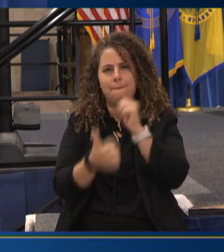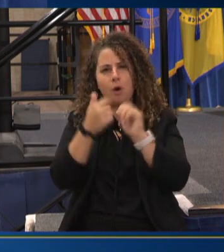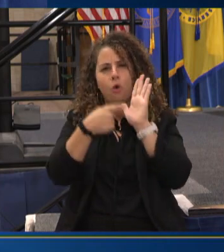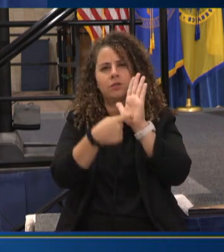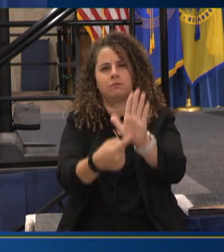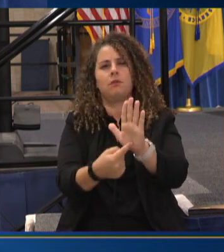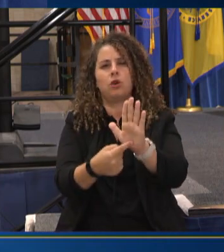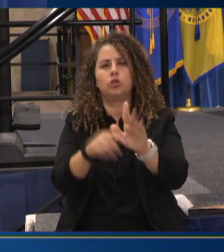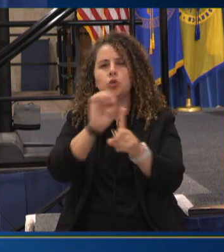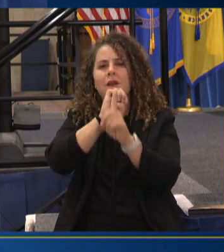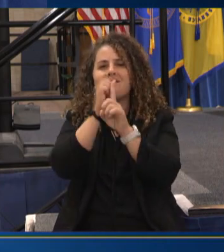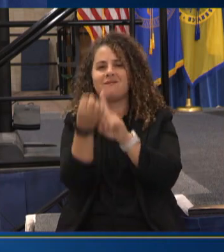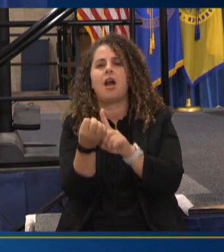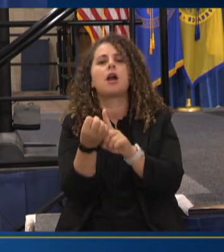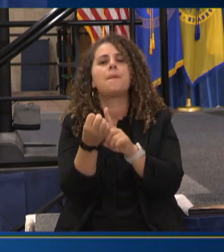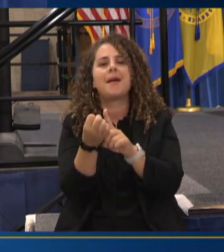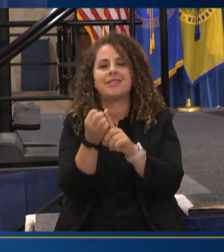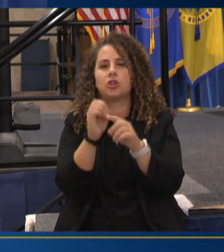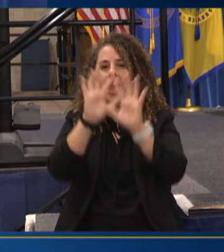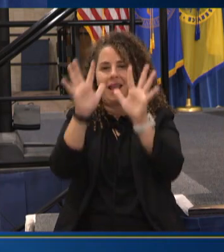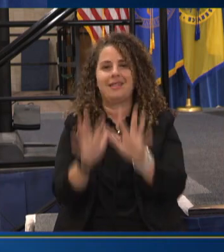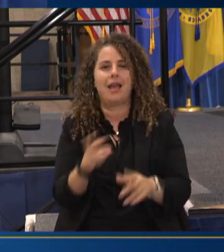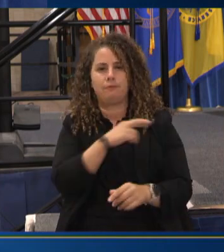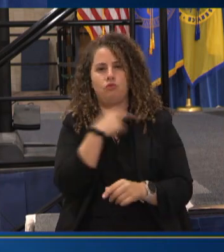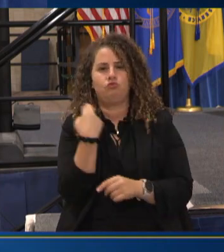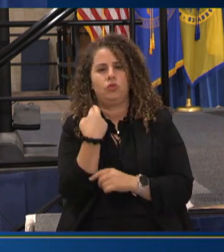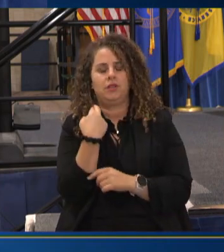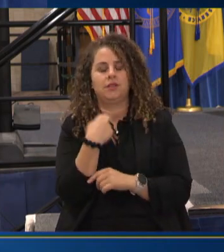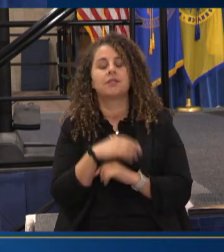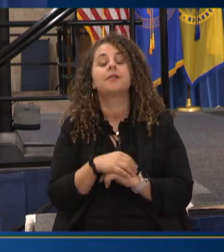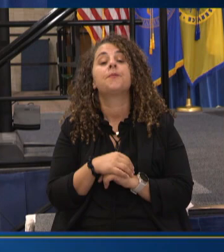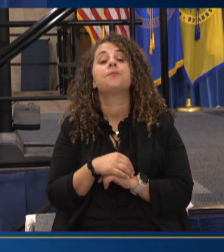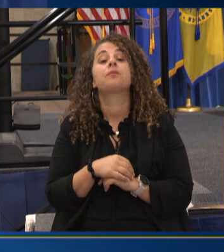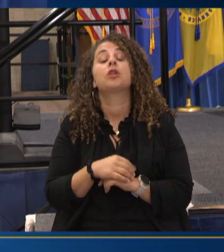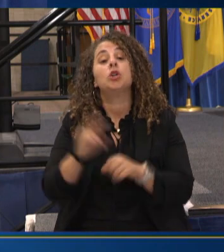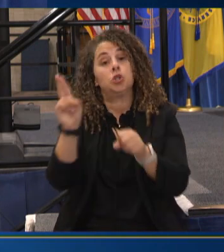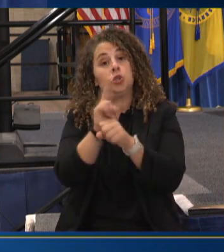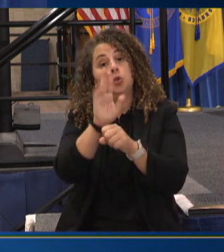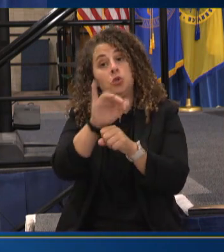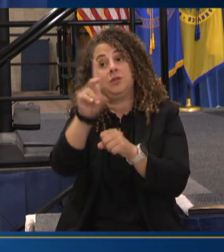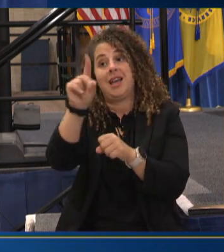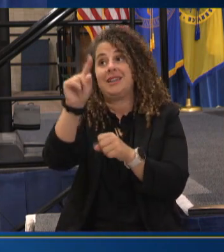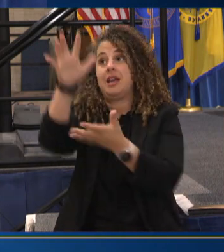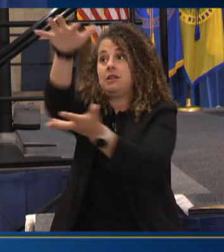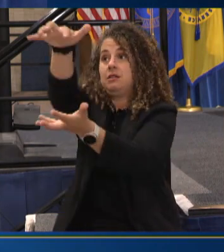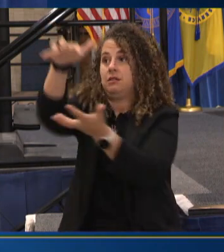of environmental and climate risks, and to use that data to then provide resources to